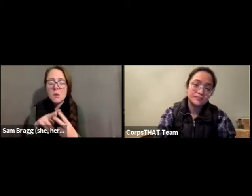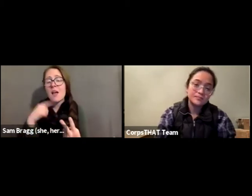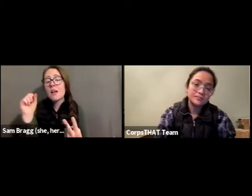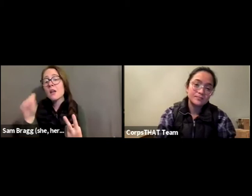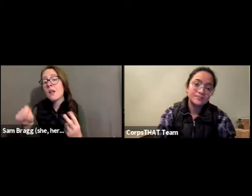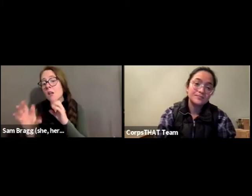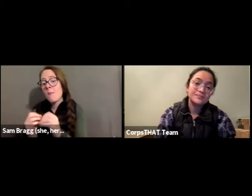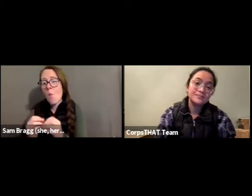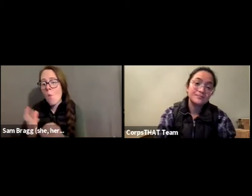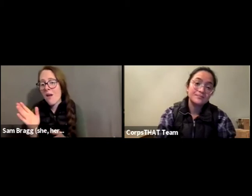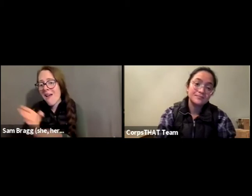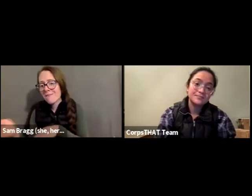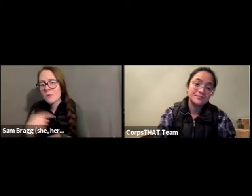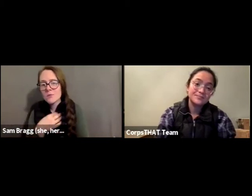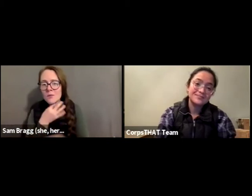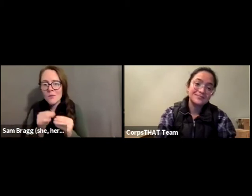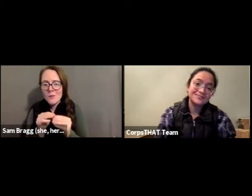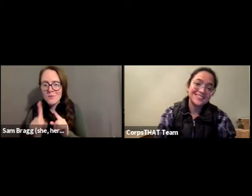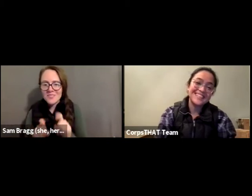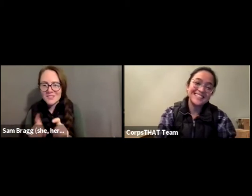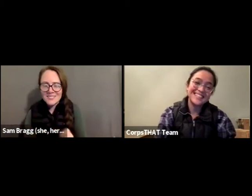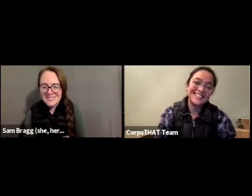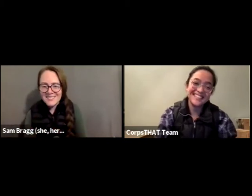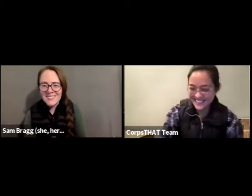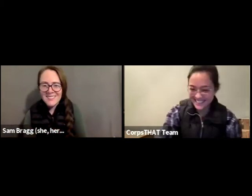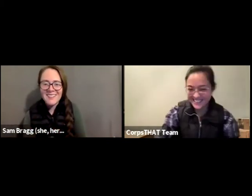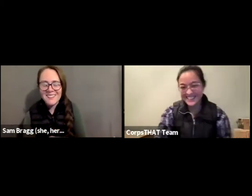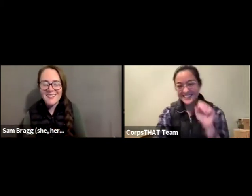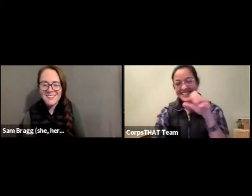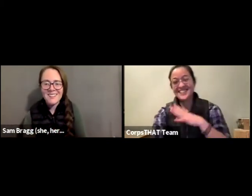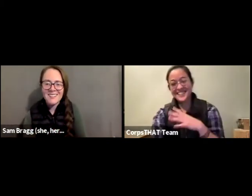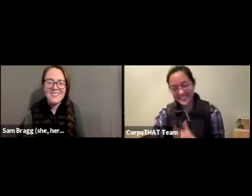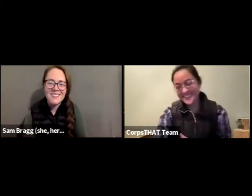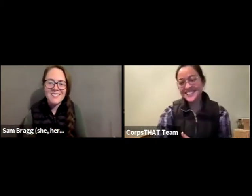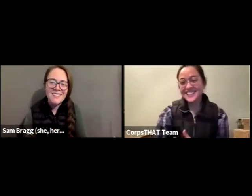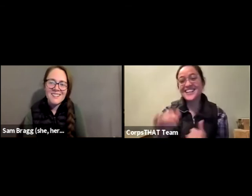your communication with a deaf individual and that's going to yeah that that's probably the best